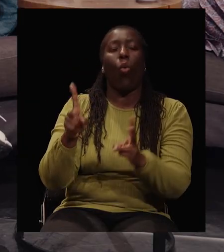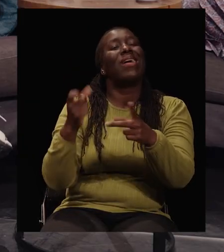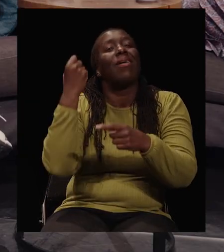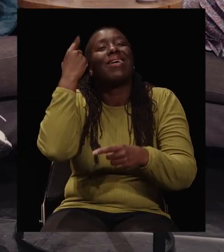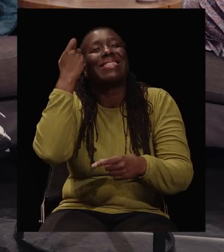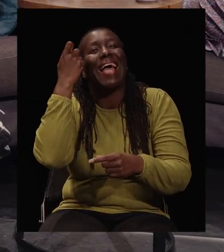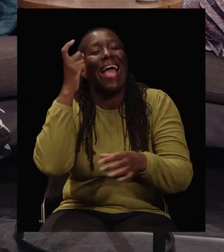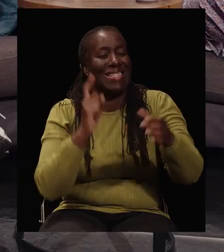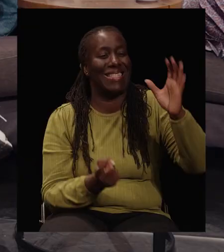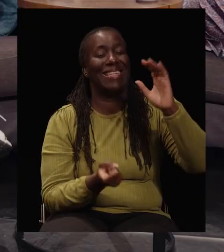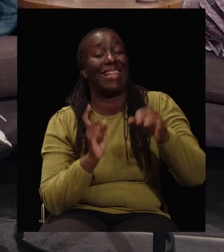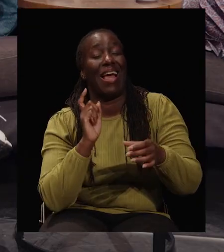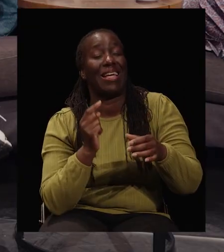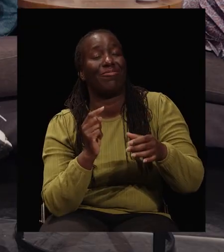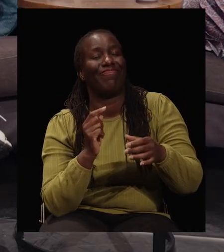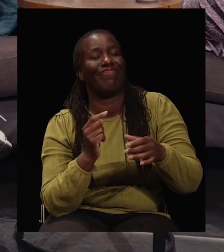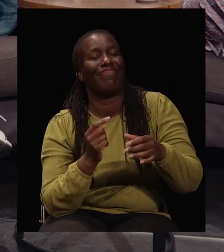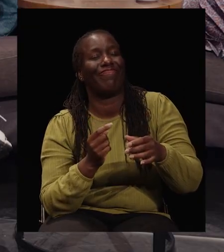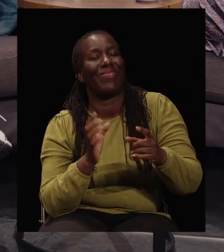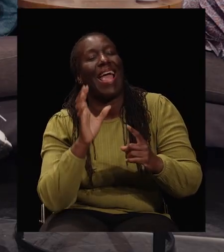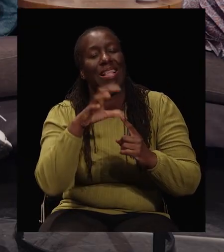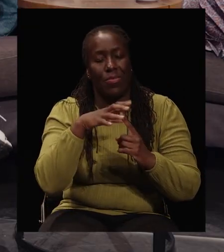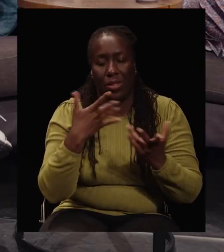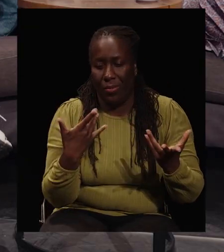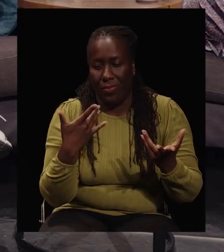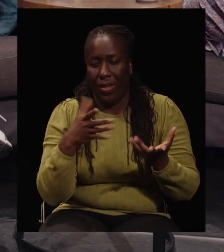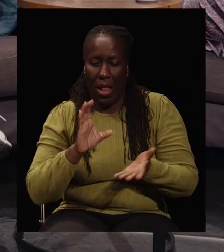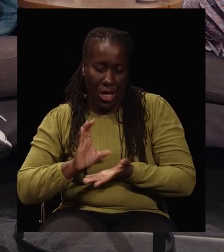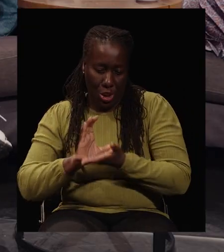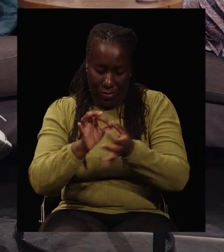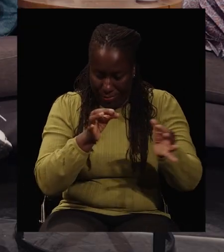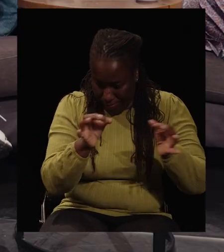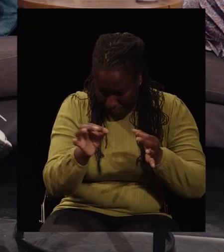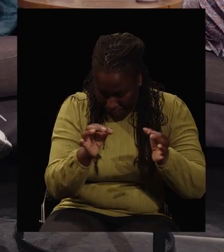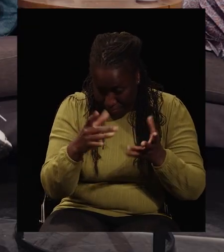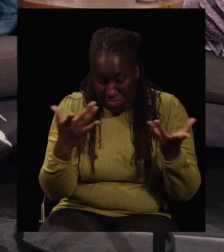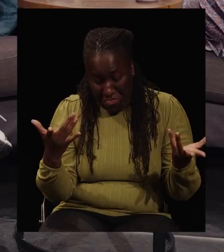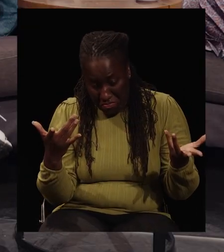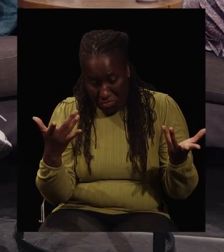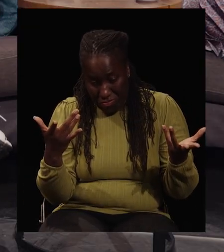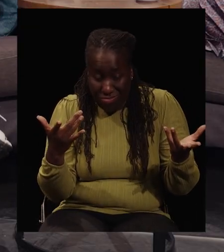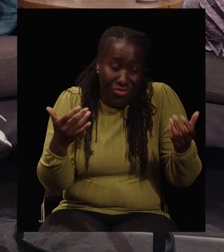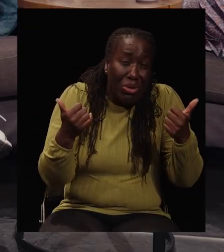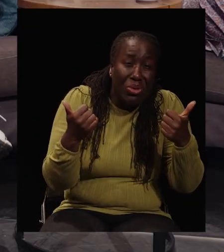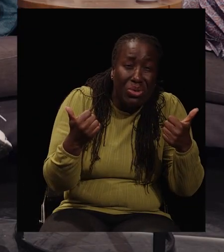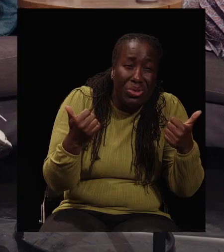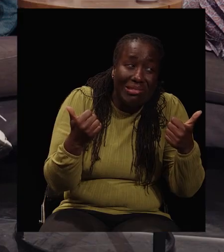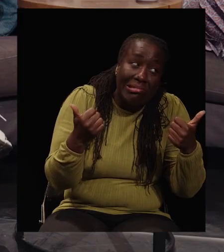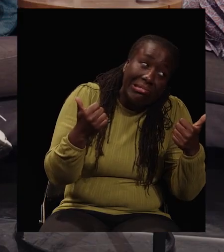The sort of atomization of charity schemes, very good in some ways, but also quite divisive